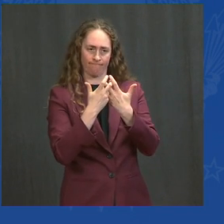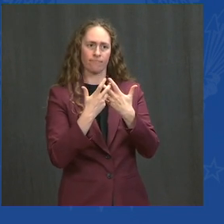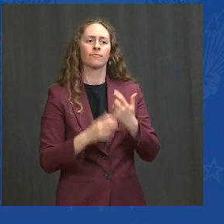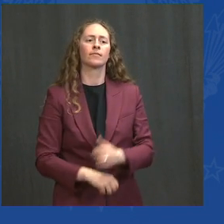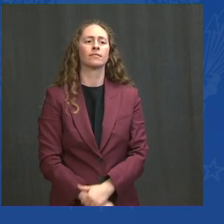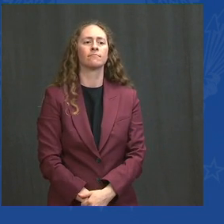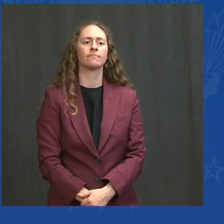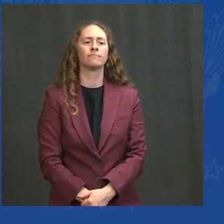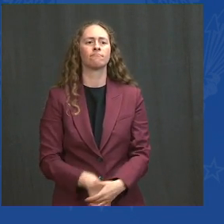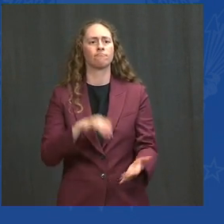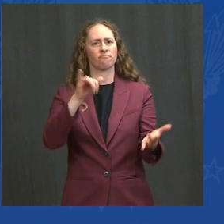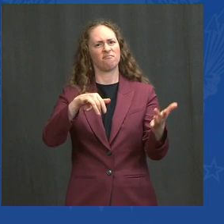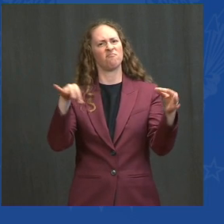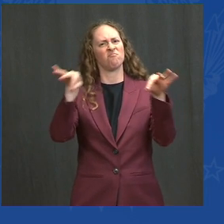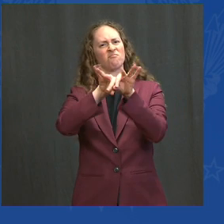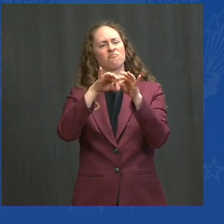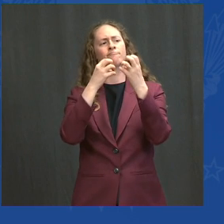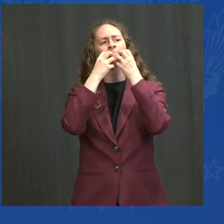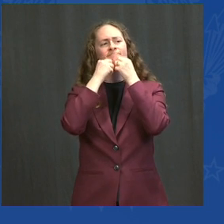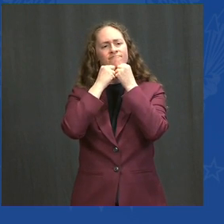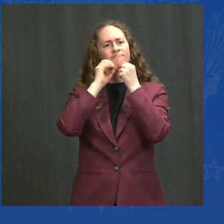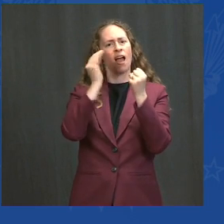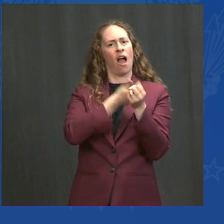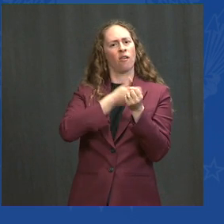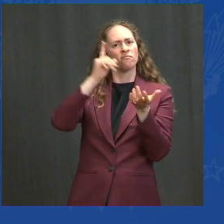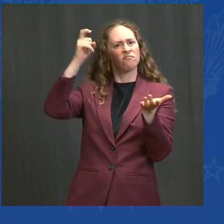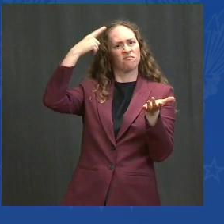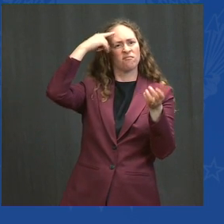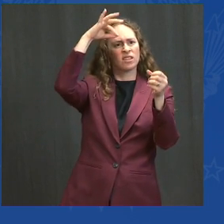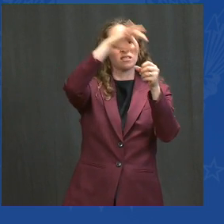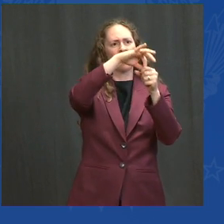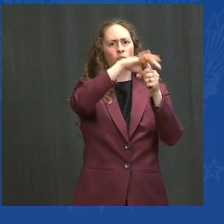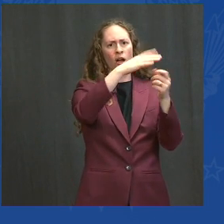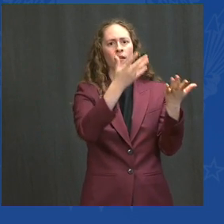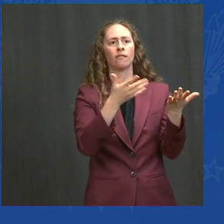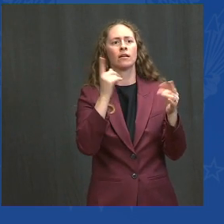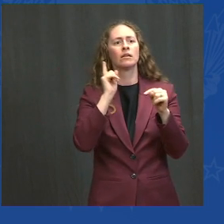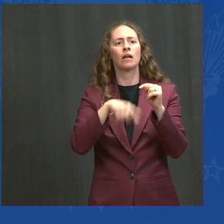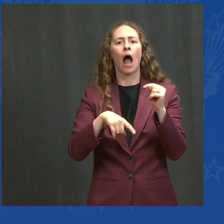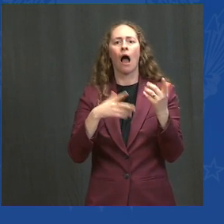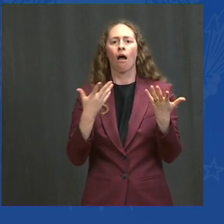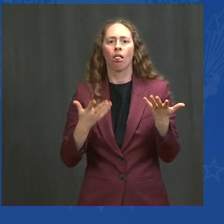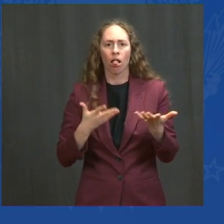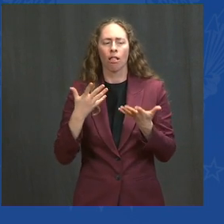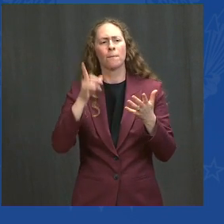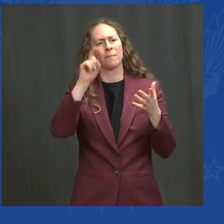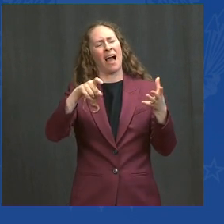And we can't give up on what we -- keep finding ways to come together. Because every time we negotiate in good faith